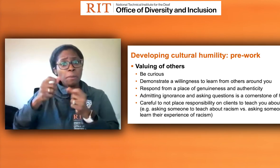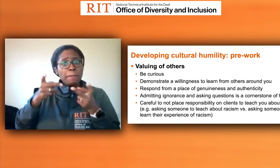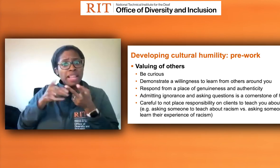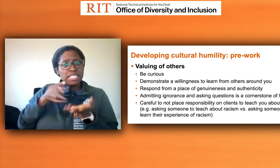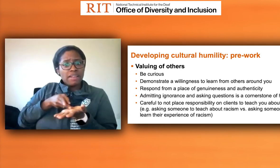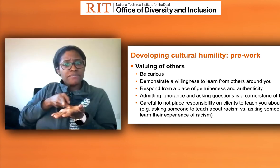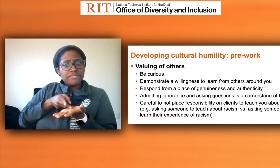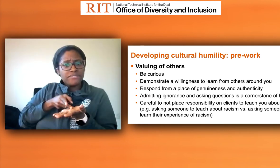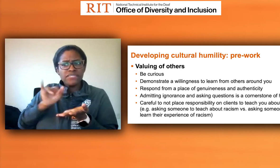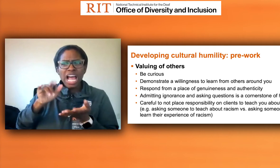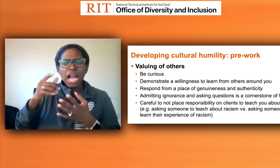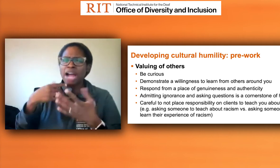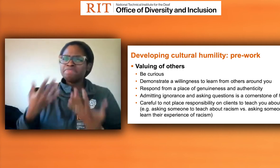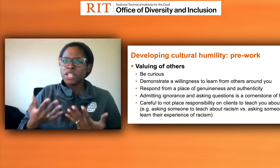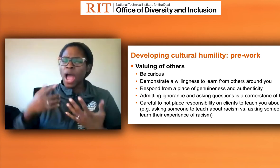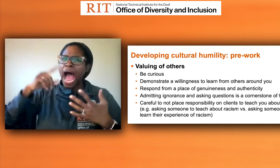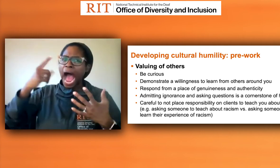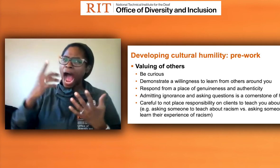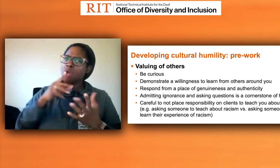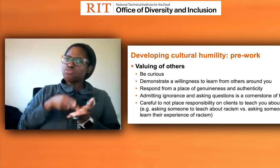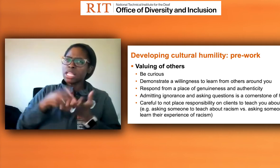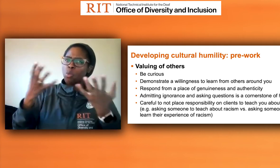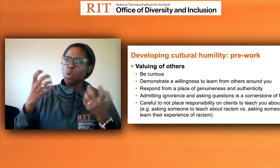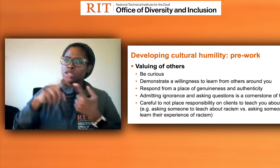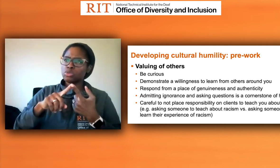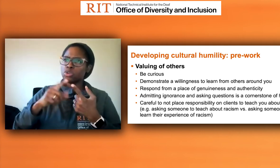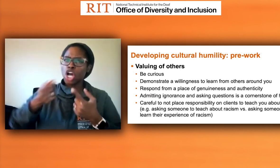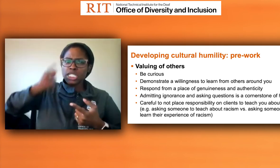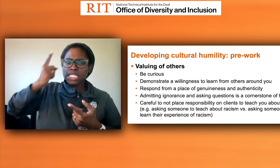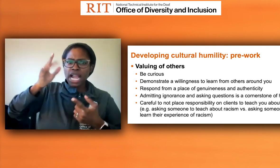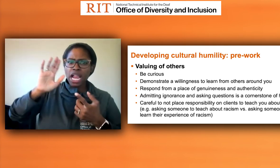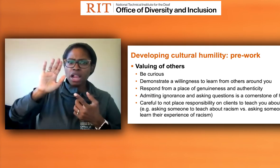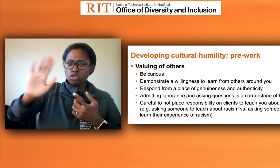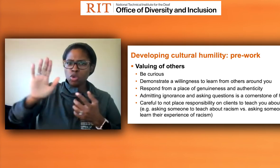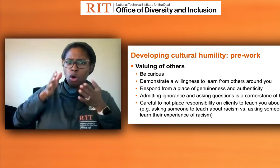think about other ethnicities and backgrounds and experiences. What do you want to learn from that?